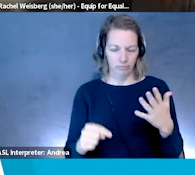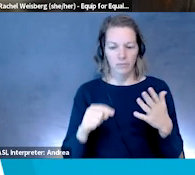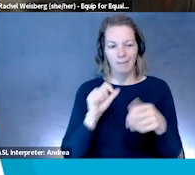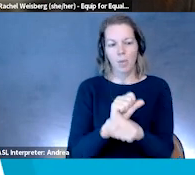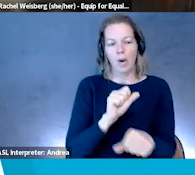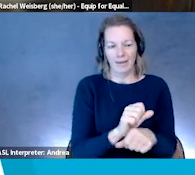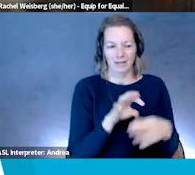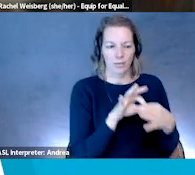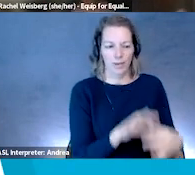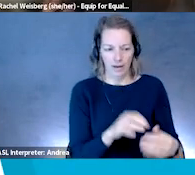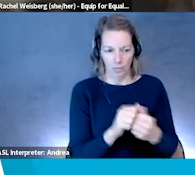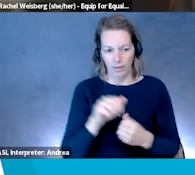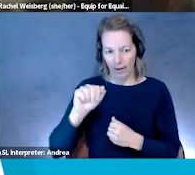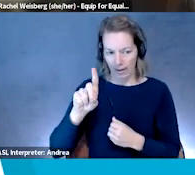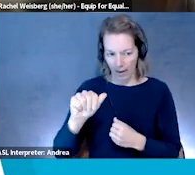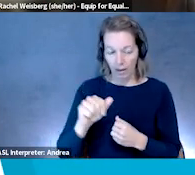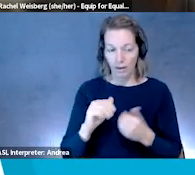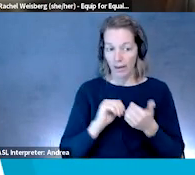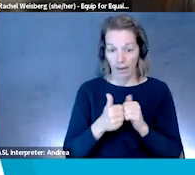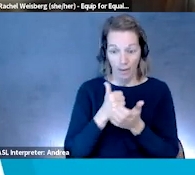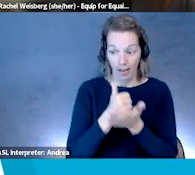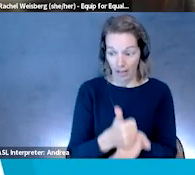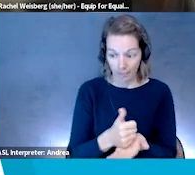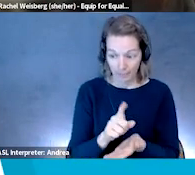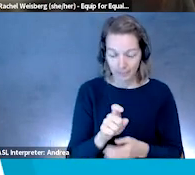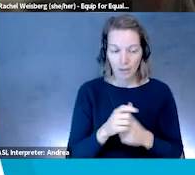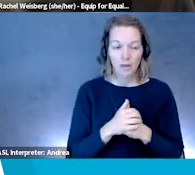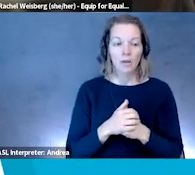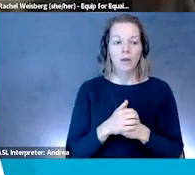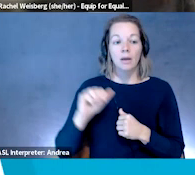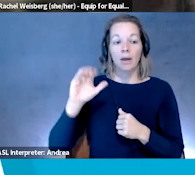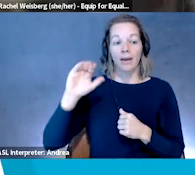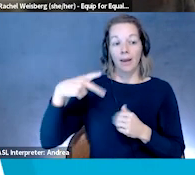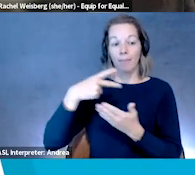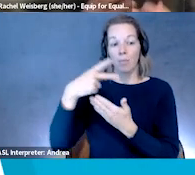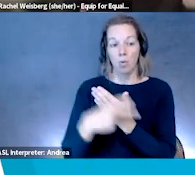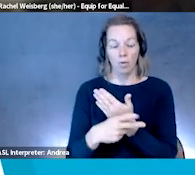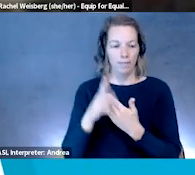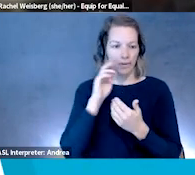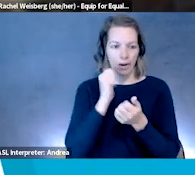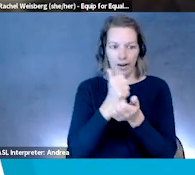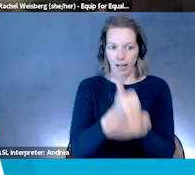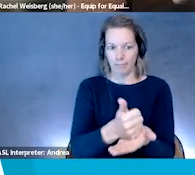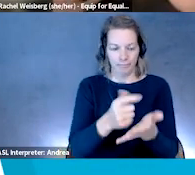ADVICE AND